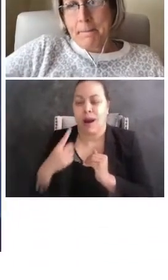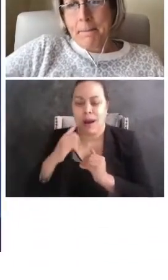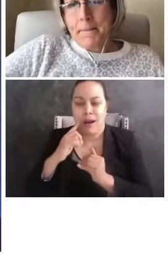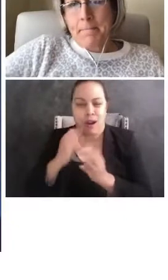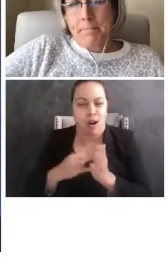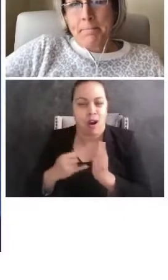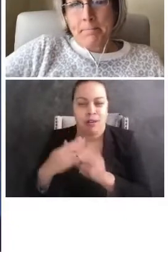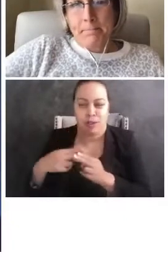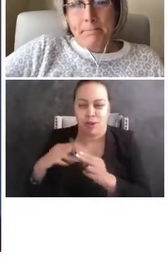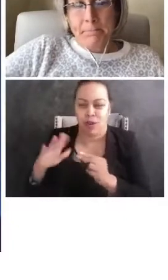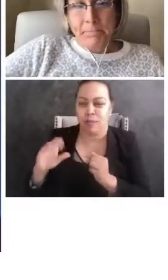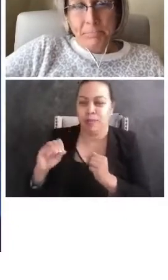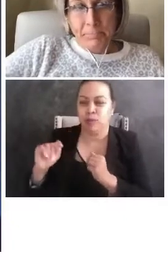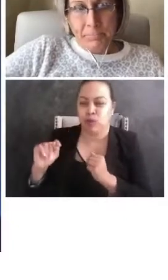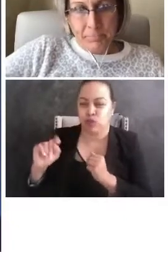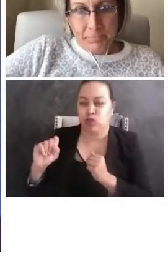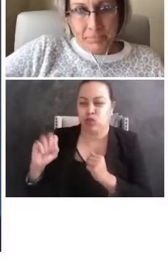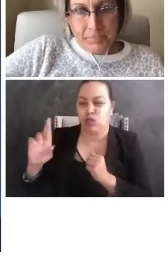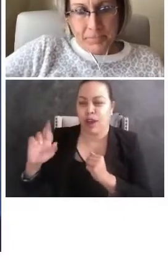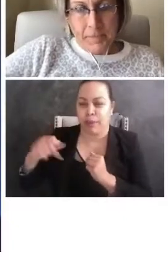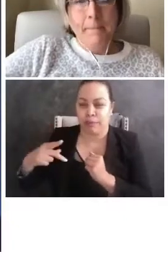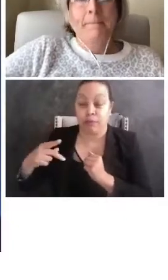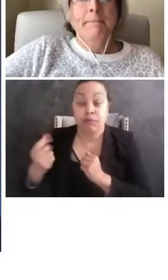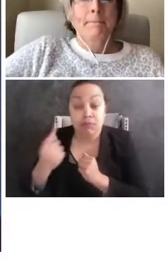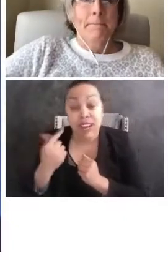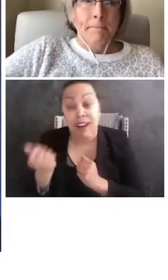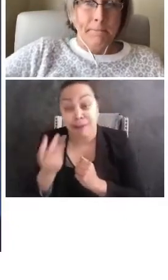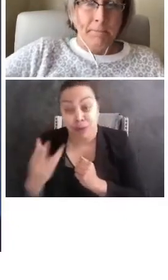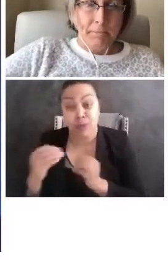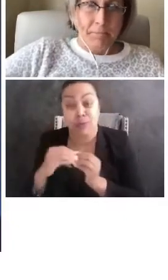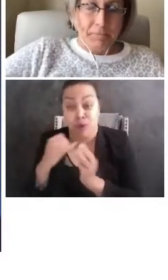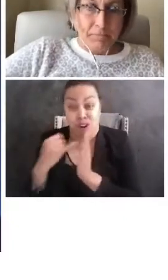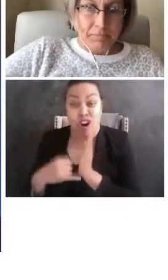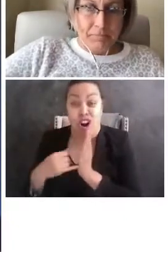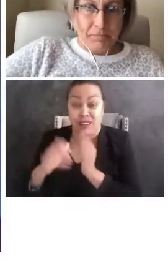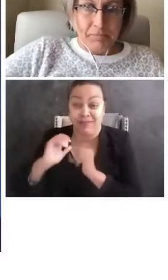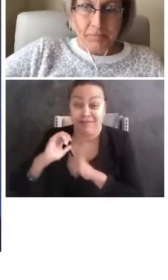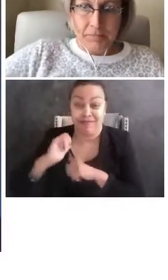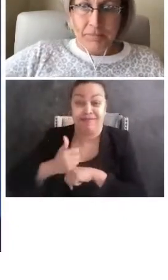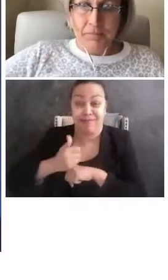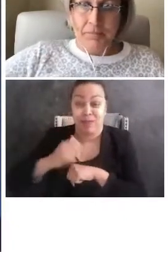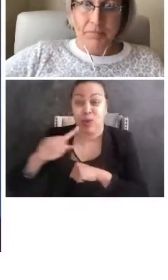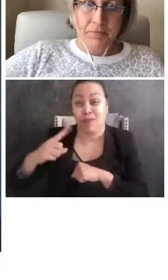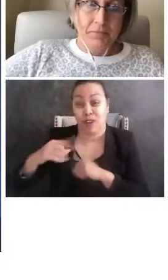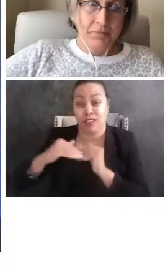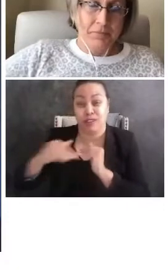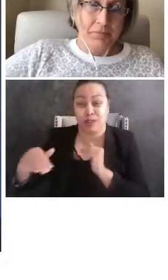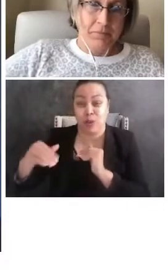There are a few other artworks on the first level of the Peale that unfortunately you